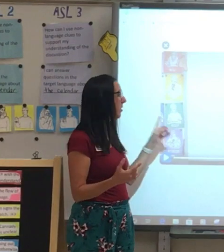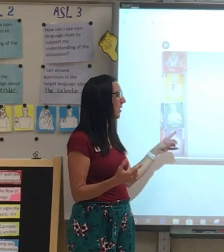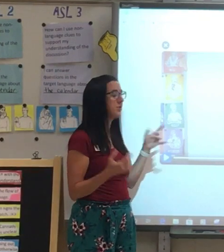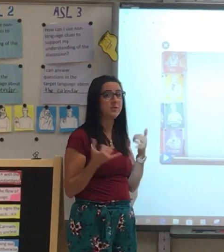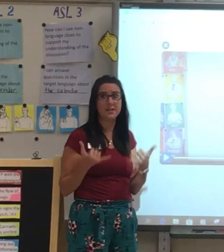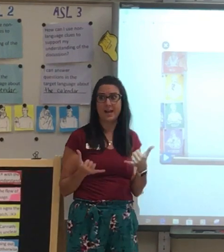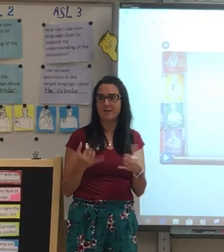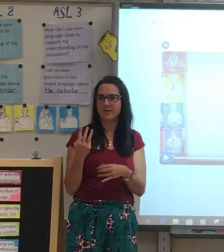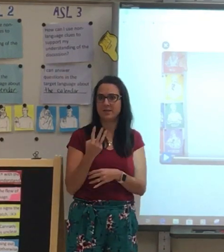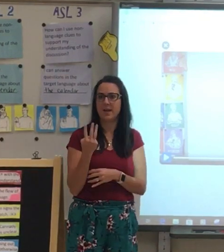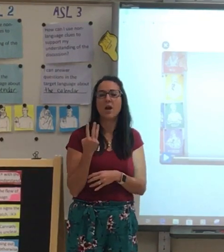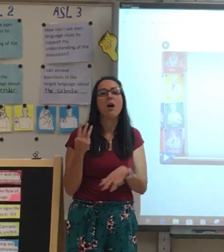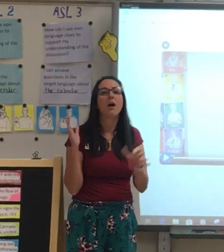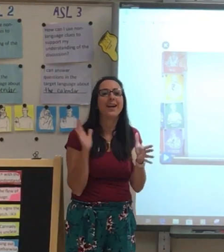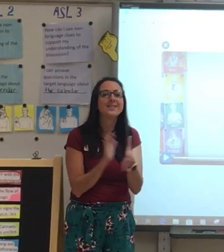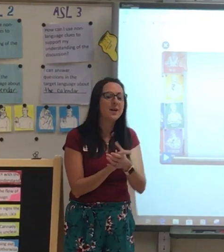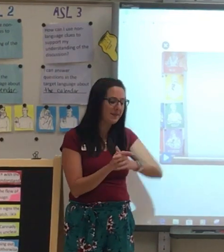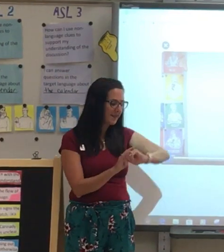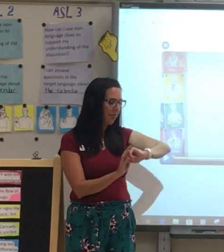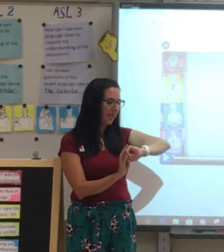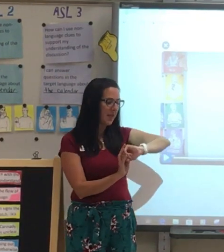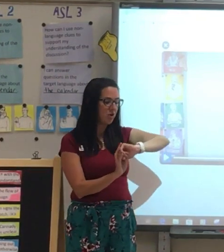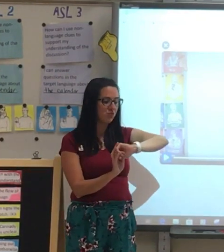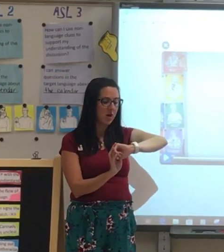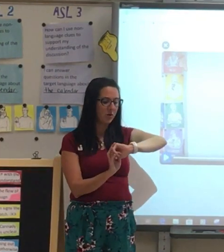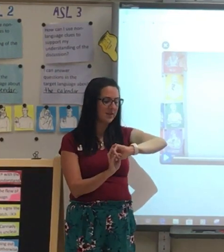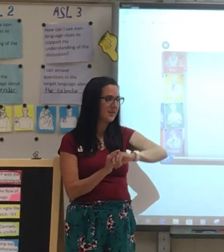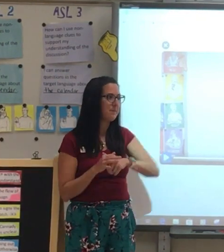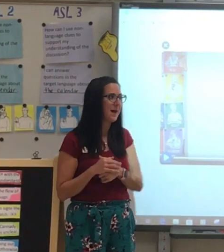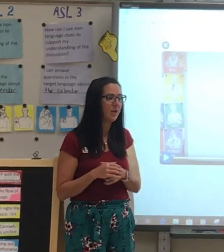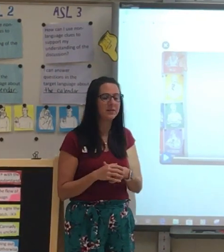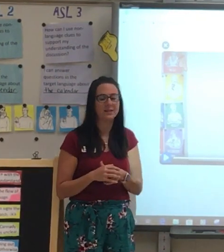right so today and today all right tell me something you noticed about the